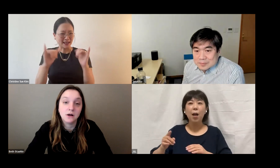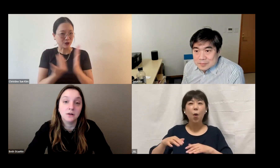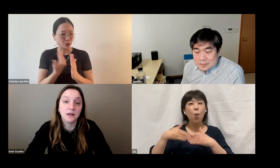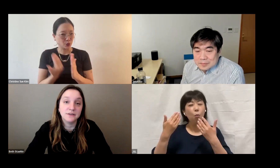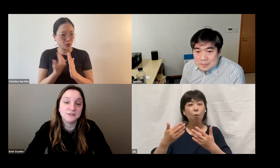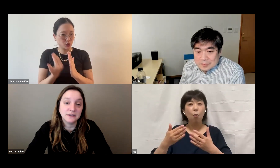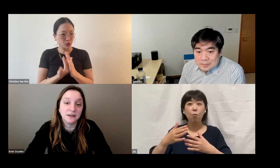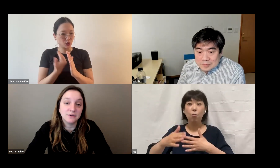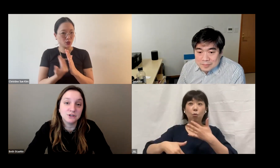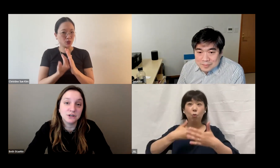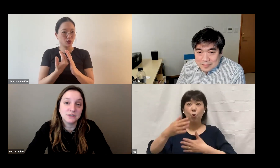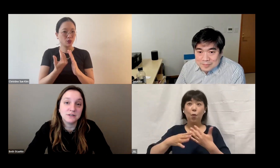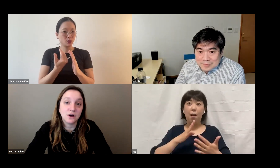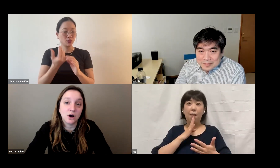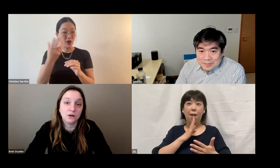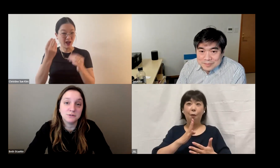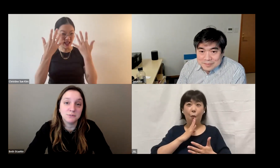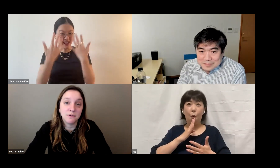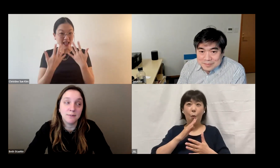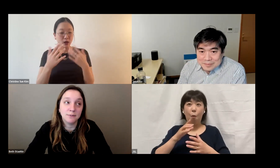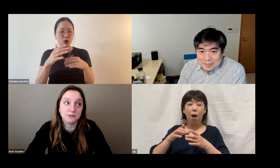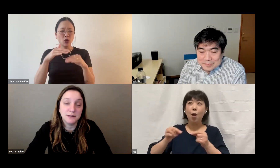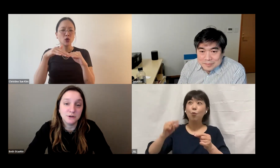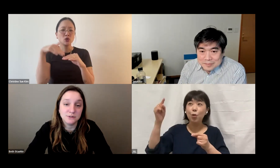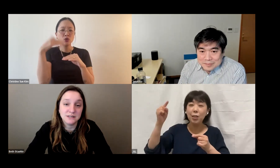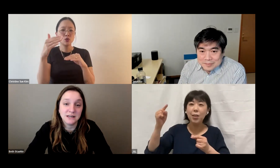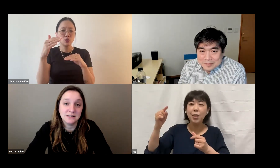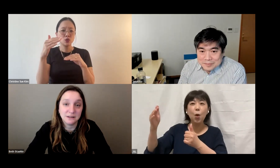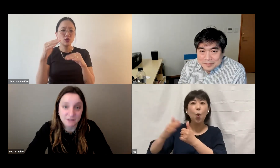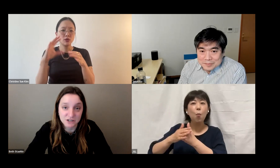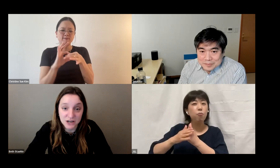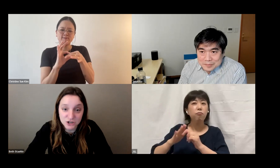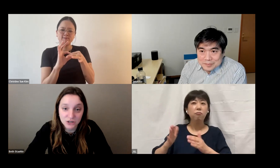A lot of sign languages aren't able to be used in deaf education